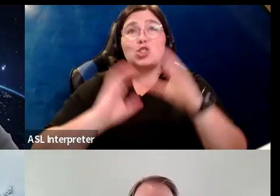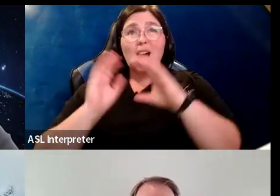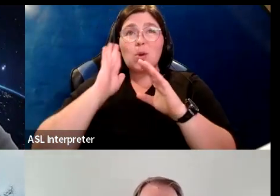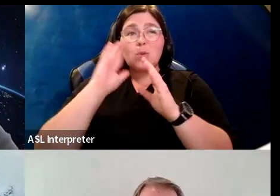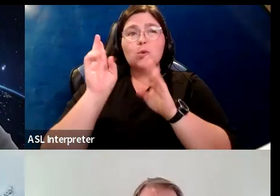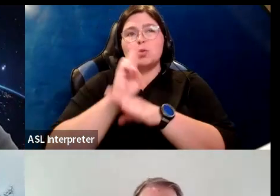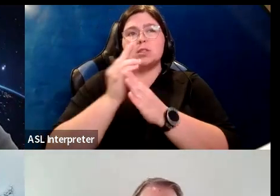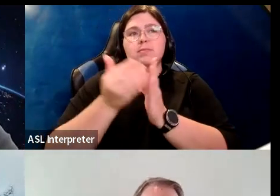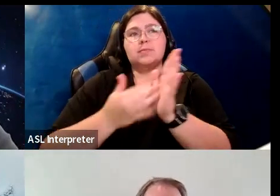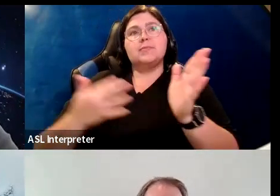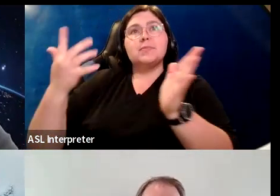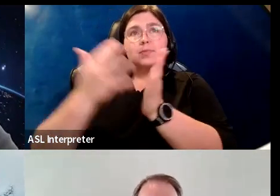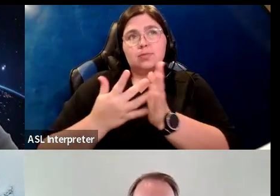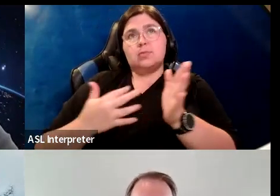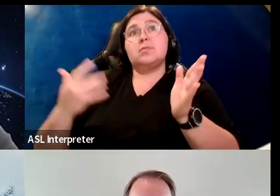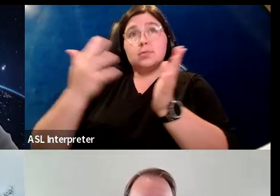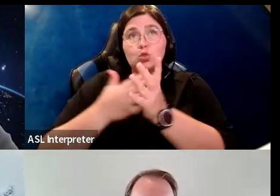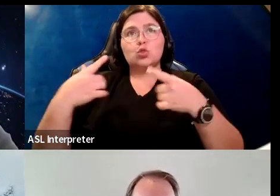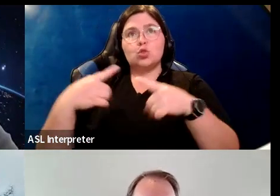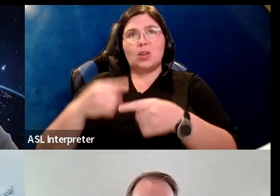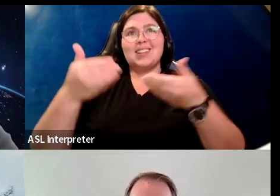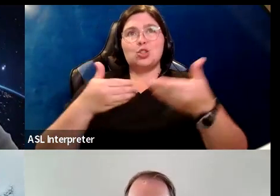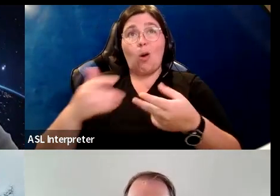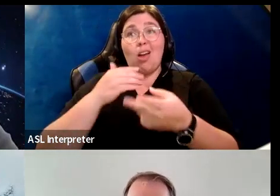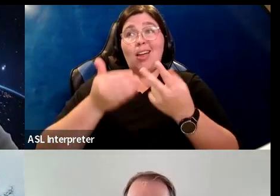And then the chat should remain quiet during the rest of the meeting.